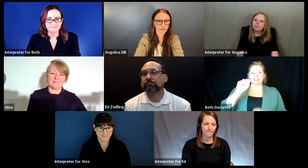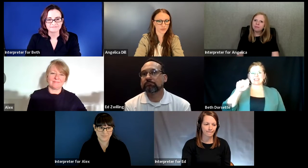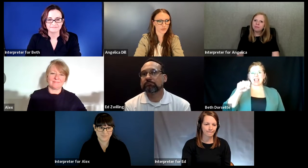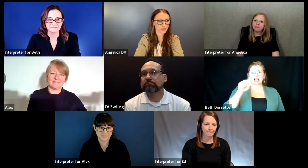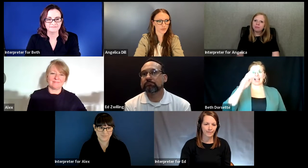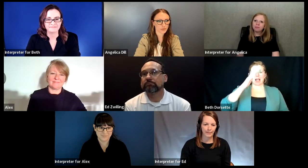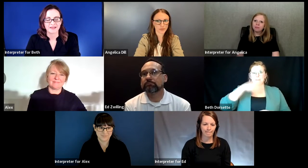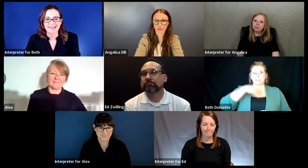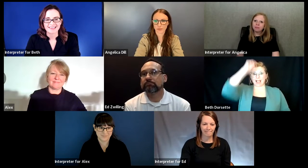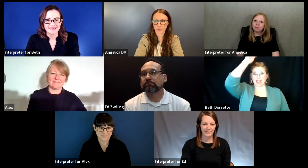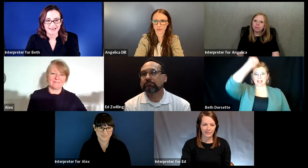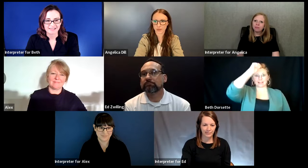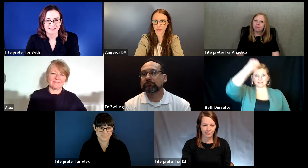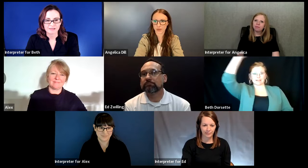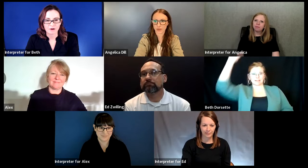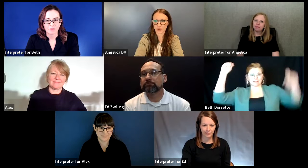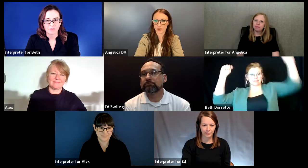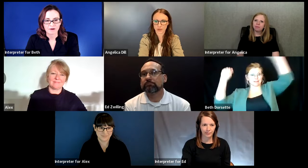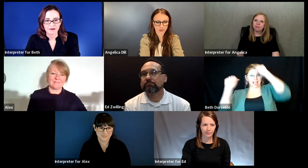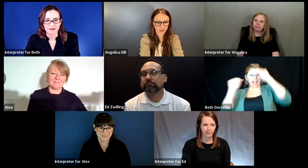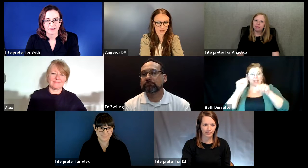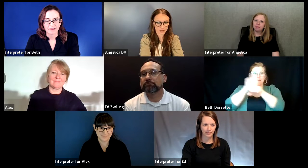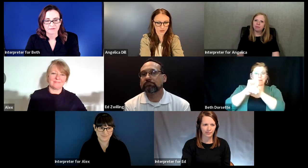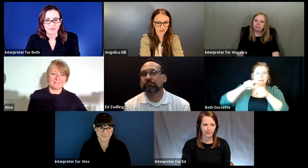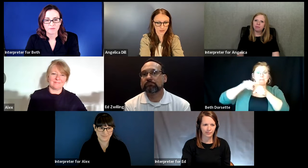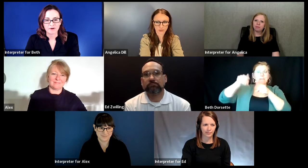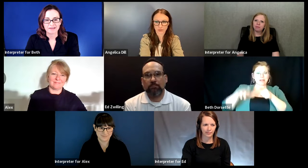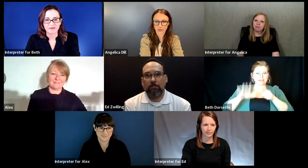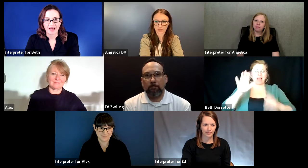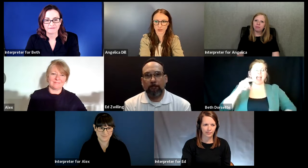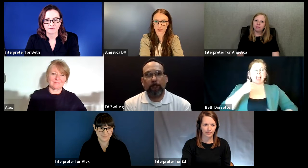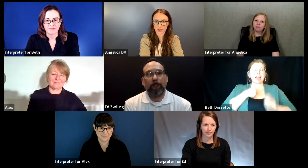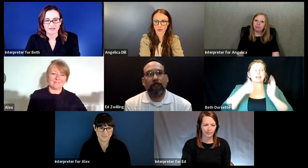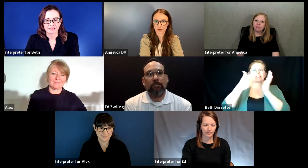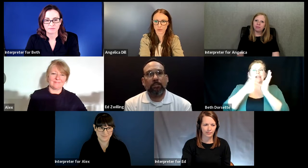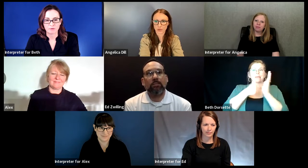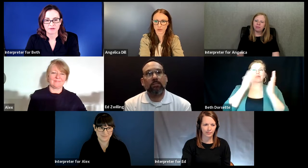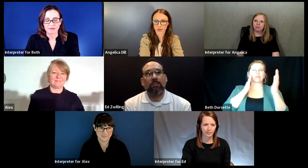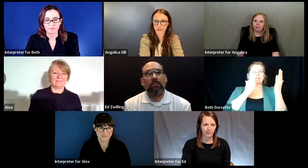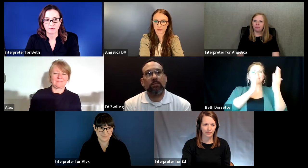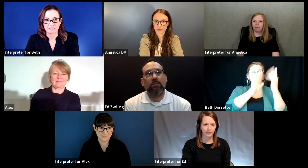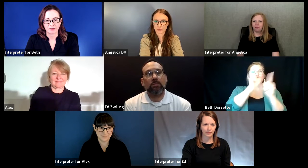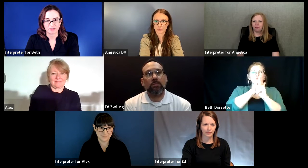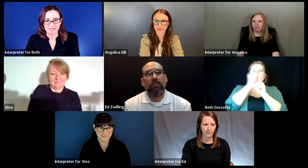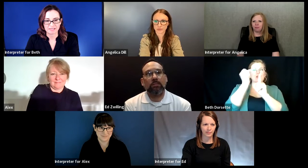Yes, so I'm going to put on a different hat for a minute as an employment